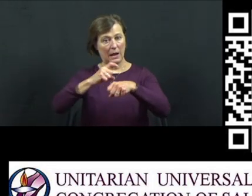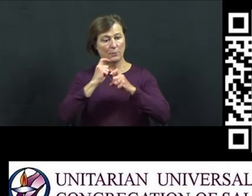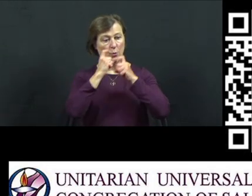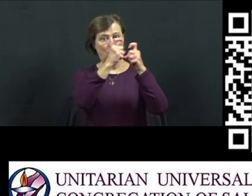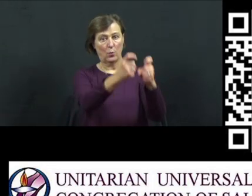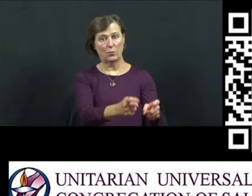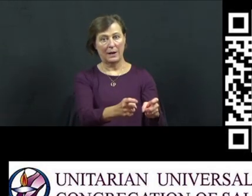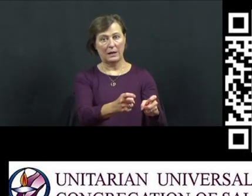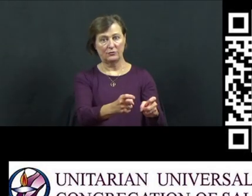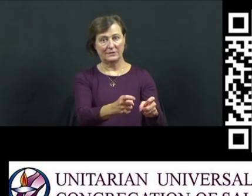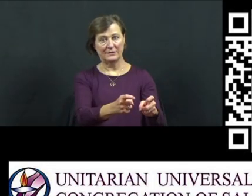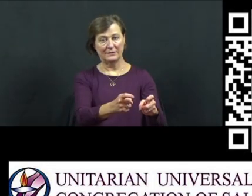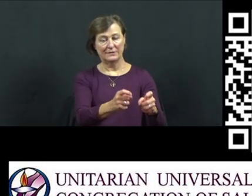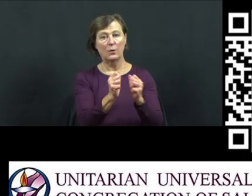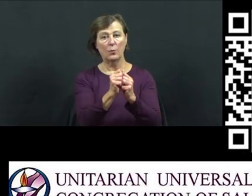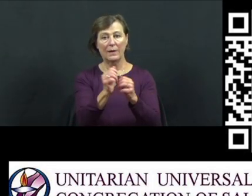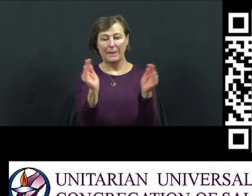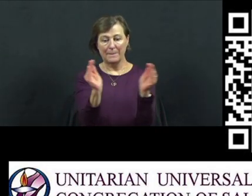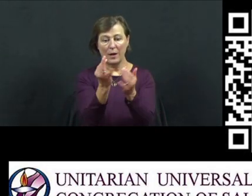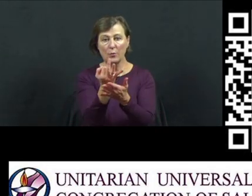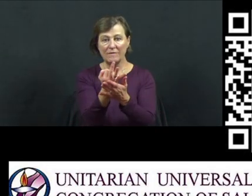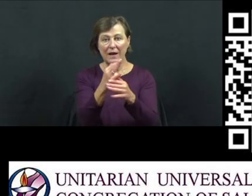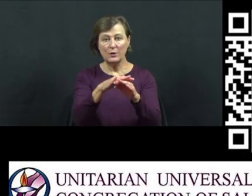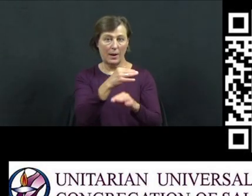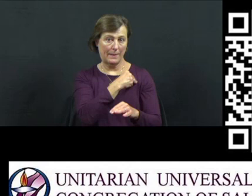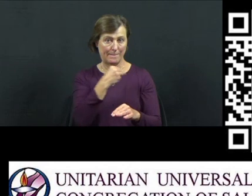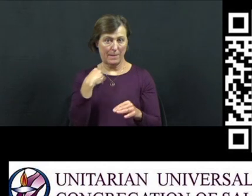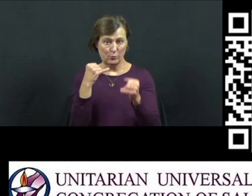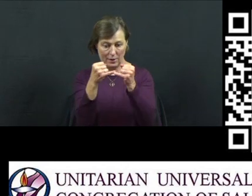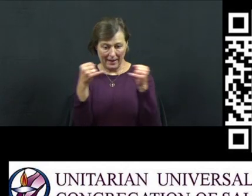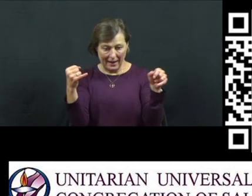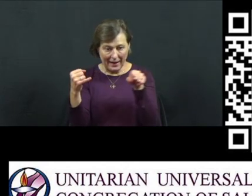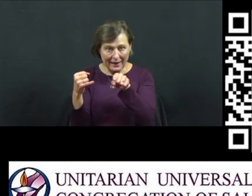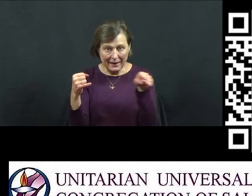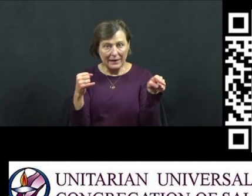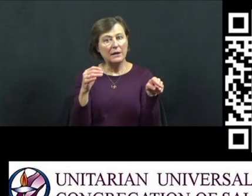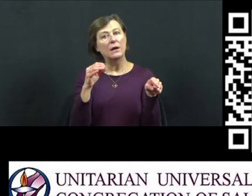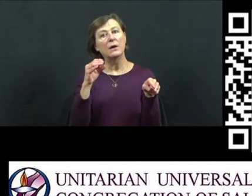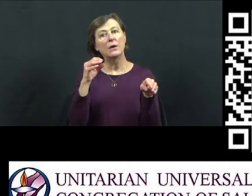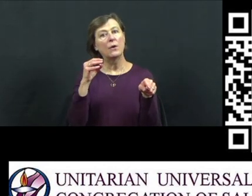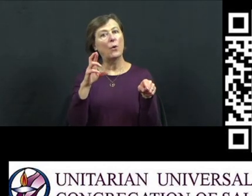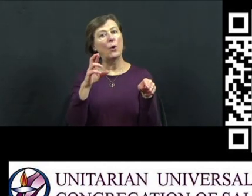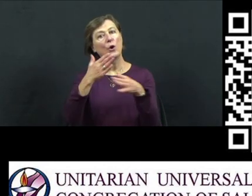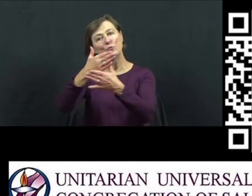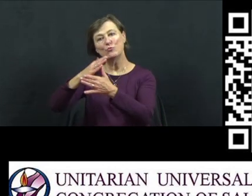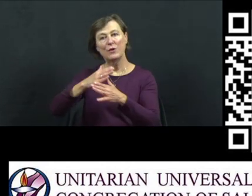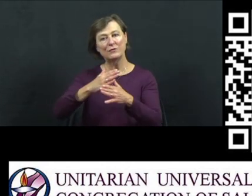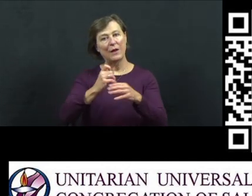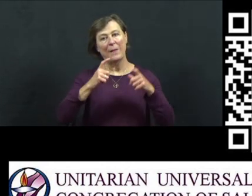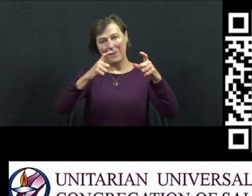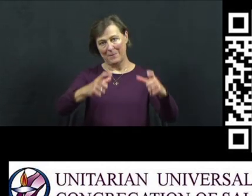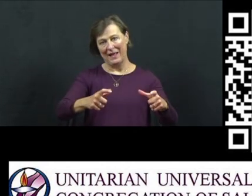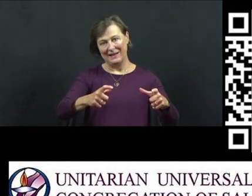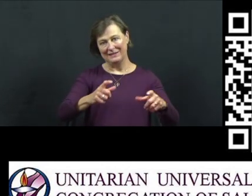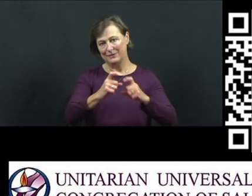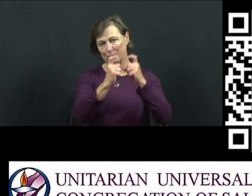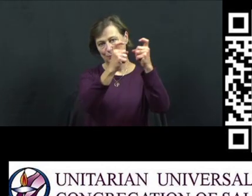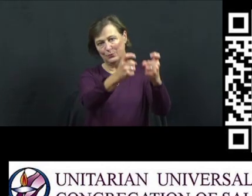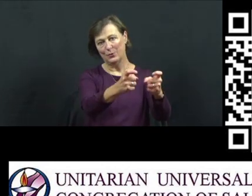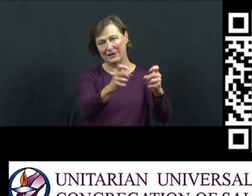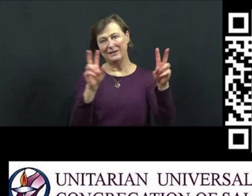with Microfinance on the membership line, or as a share-the-plate donation.